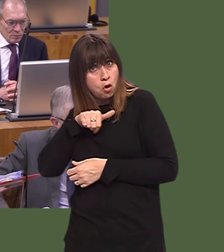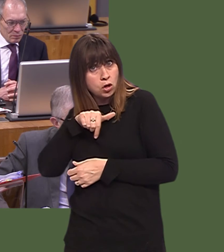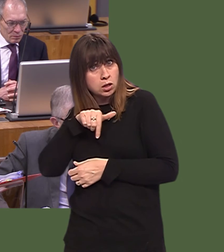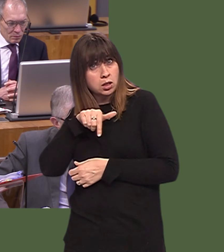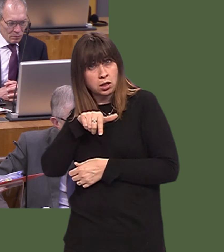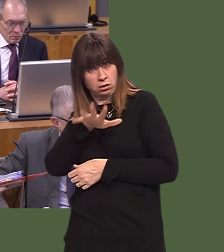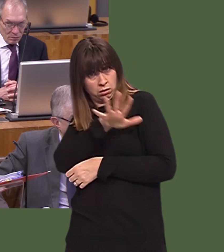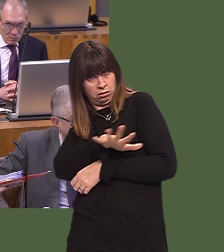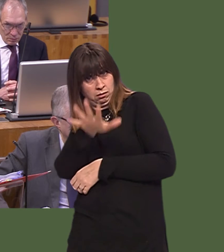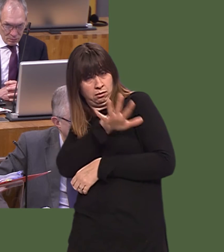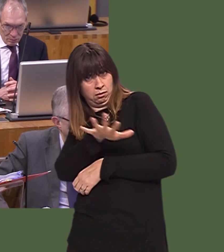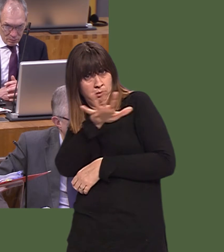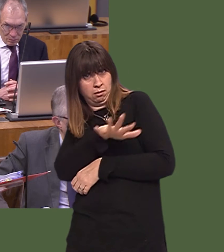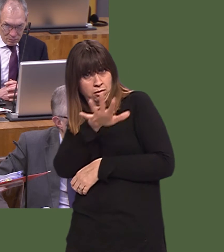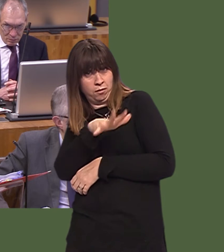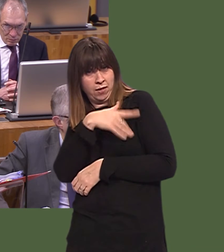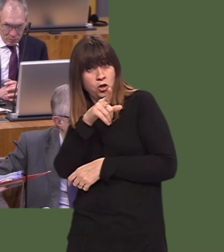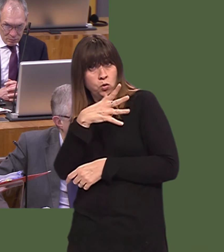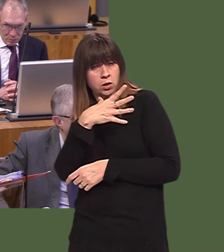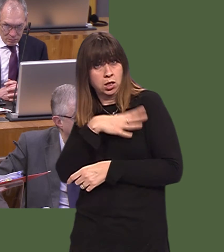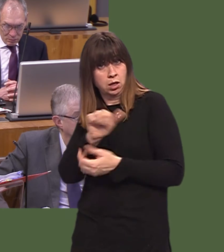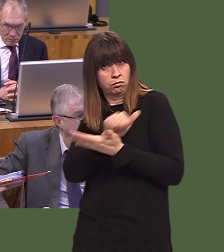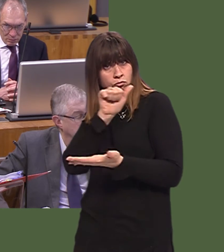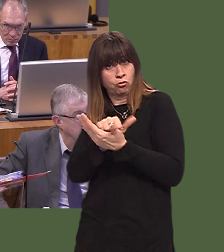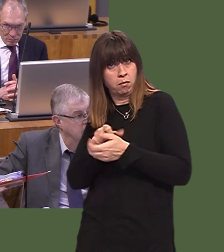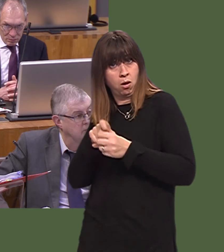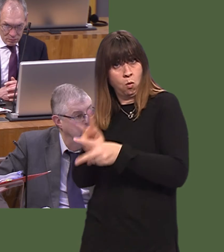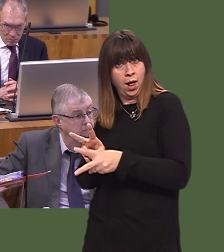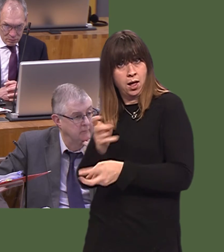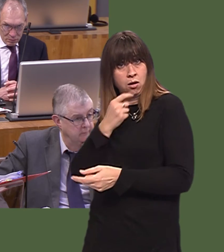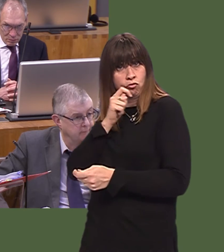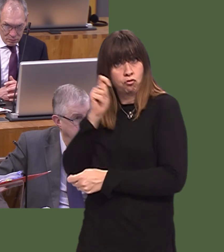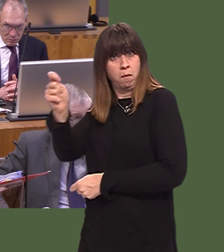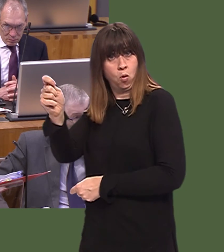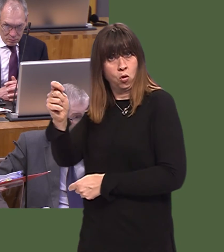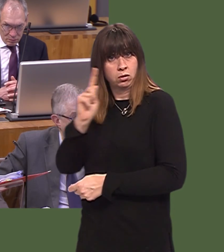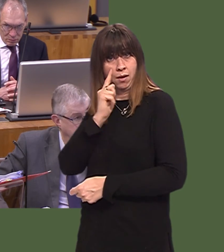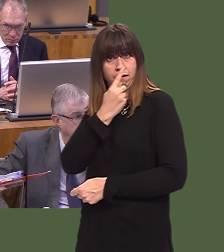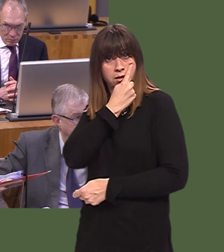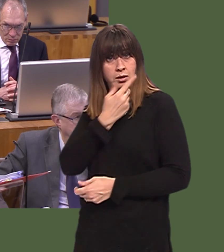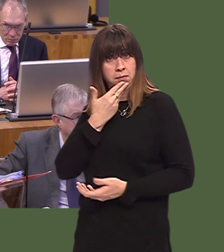is the tone of his investigation, then he needs to make his allegations known to the appropriate authorities, or provide evidence to back that up.